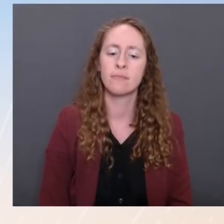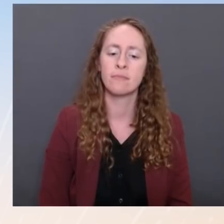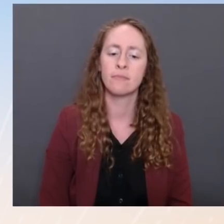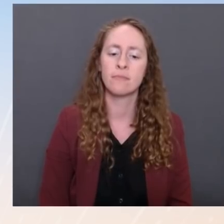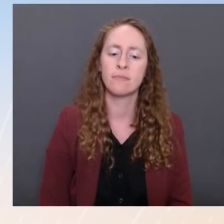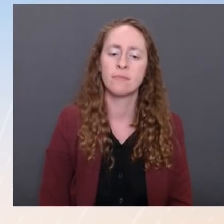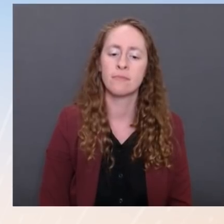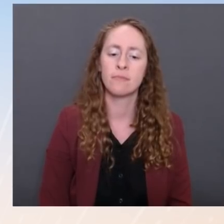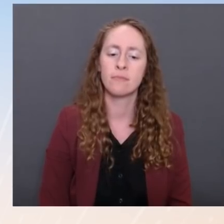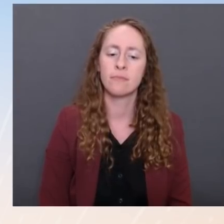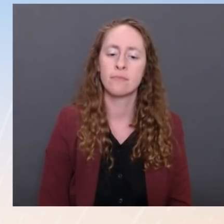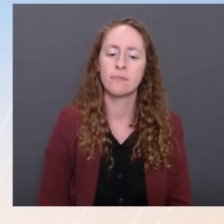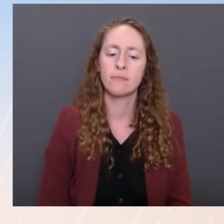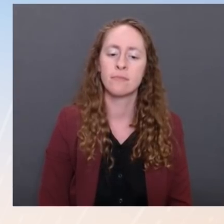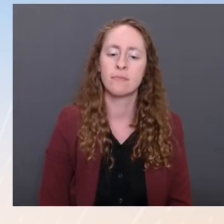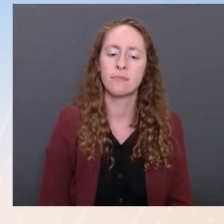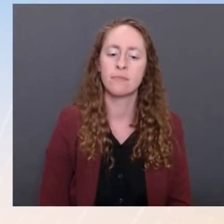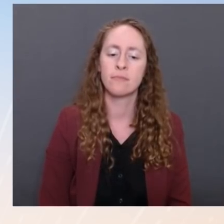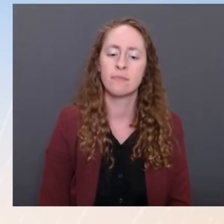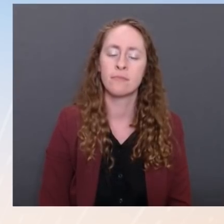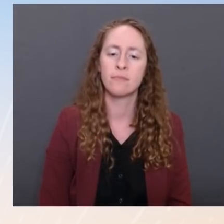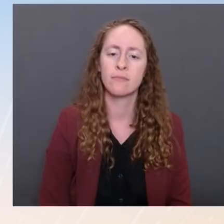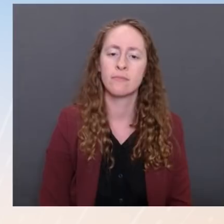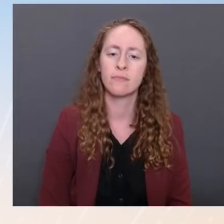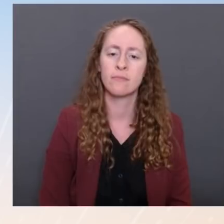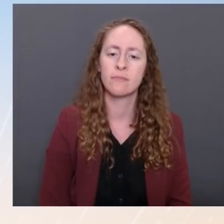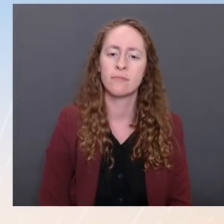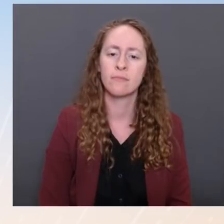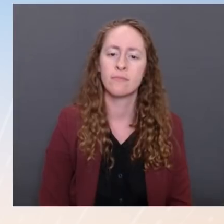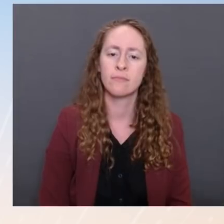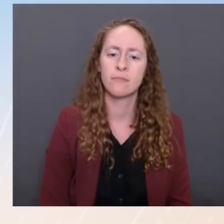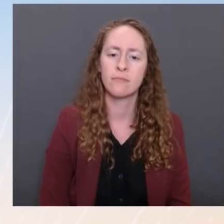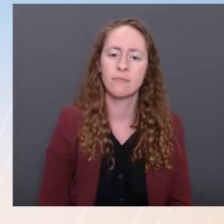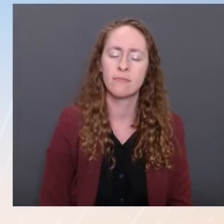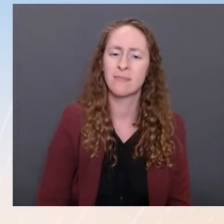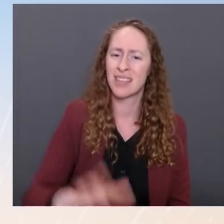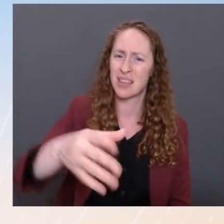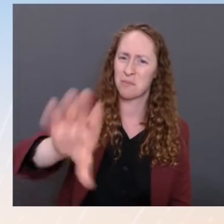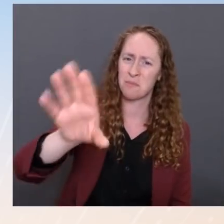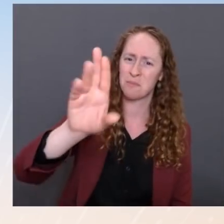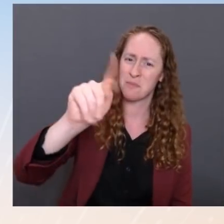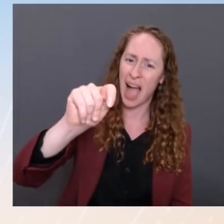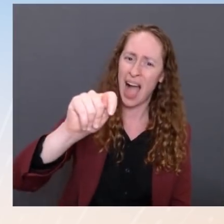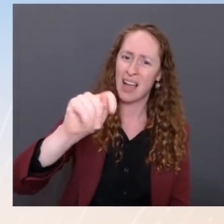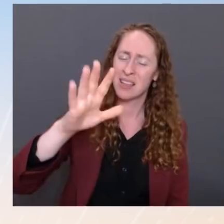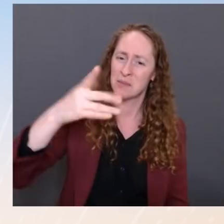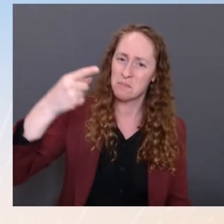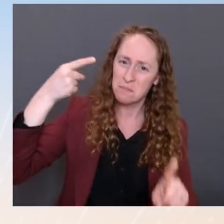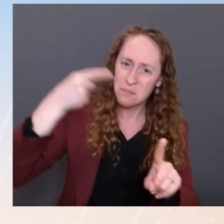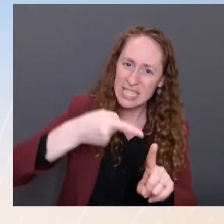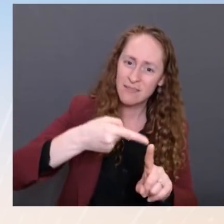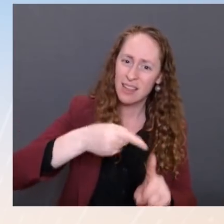brought that issue of grain for Africa up -- specifically Africa, the continent? Ms. Psaki: Well, we are working on this issue